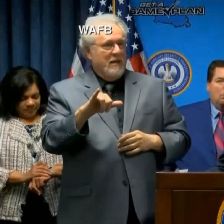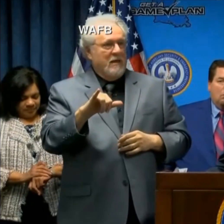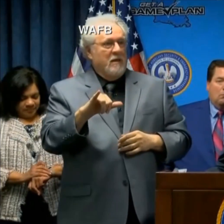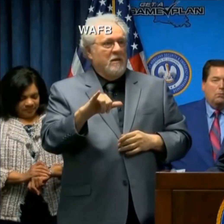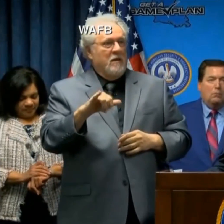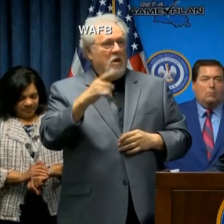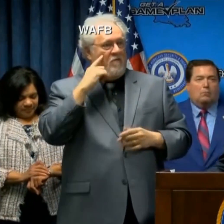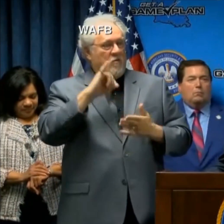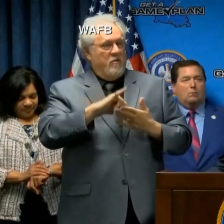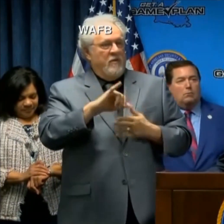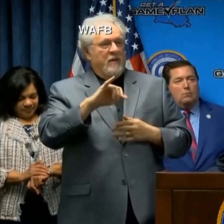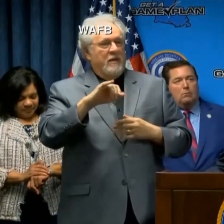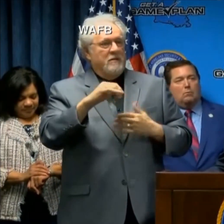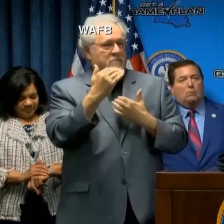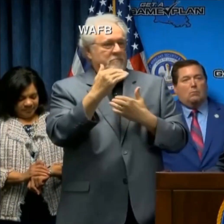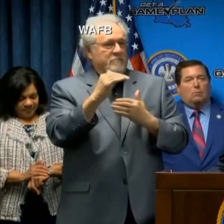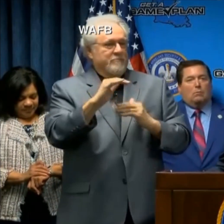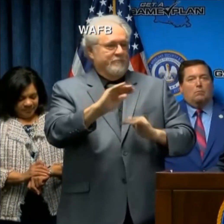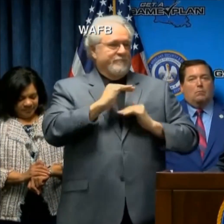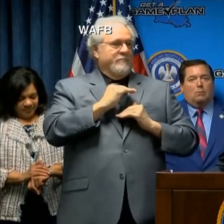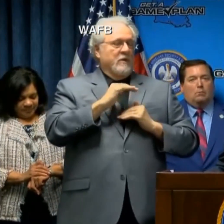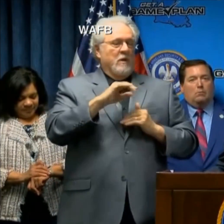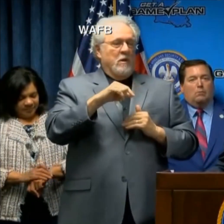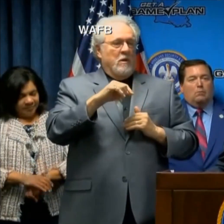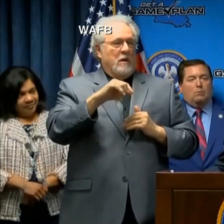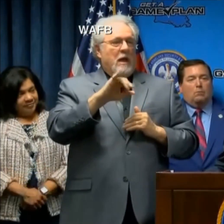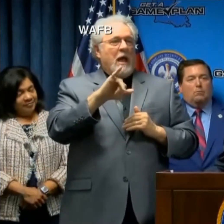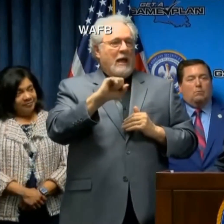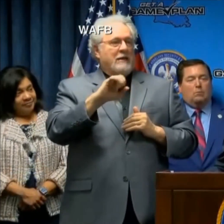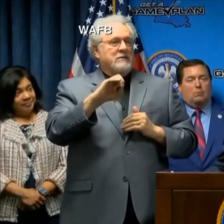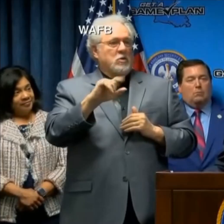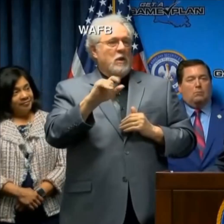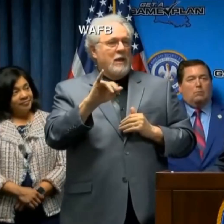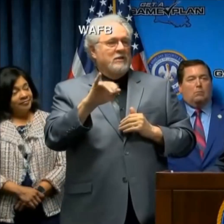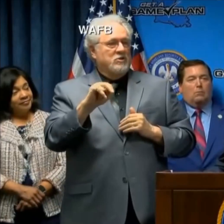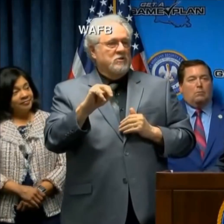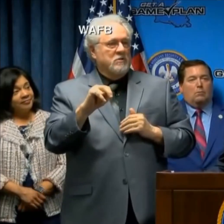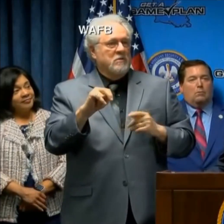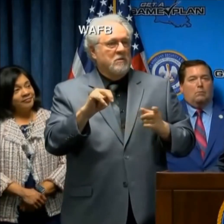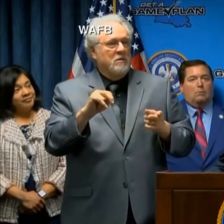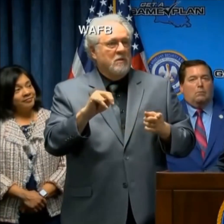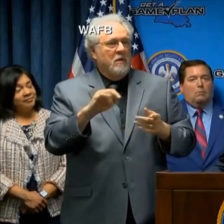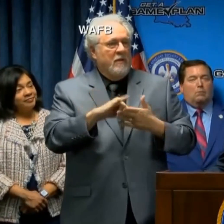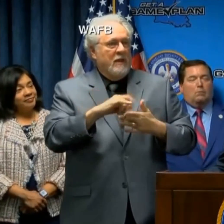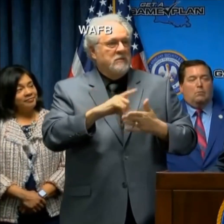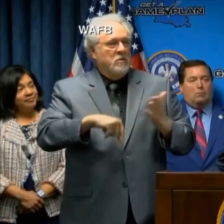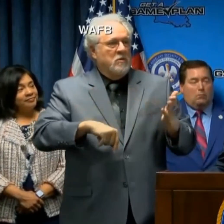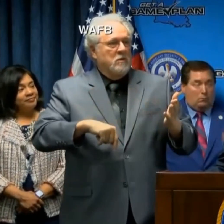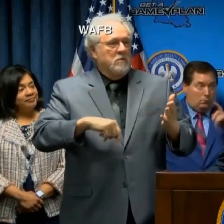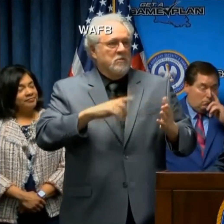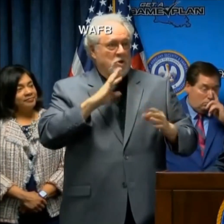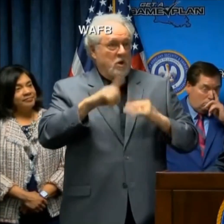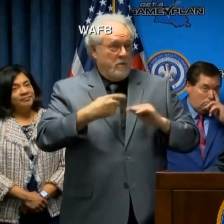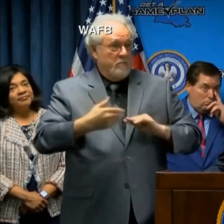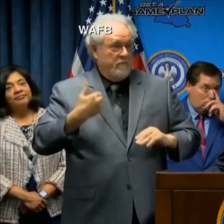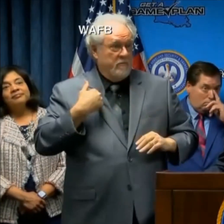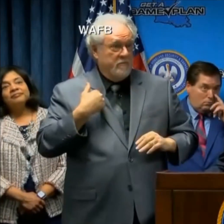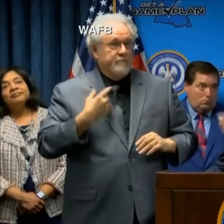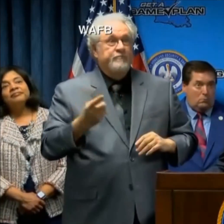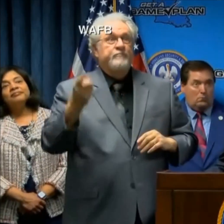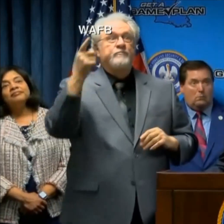that isolation and so that's I think we'll be relating to earlier yes sir can